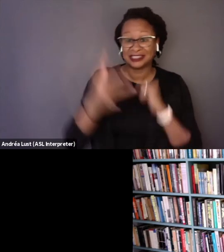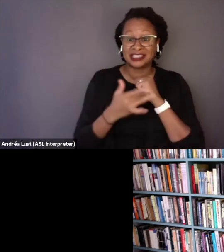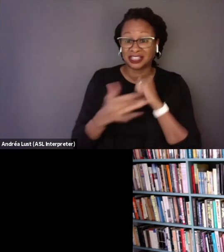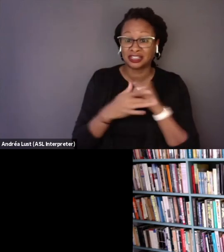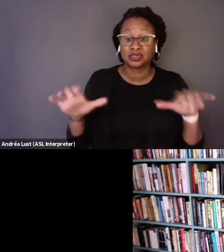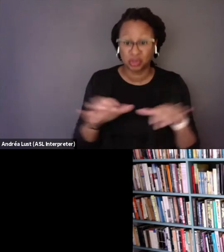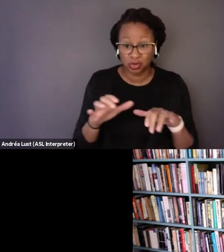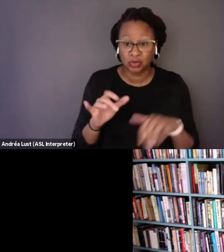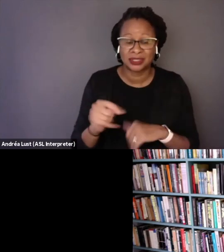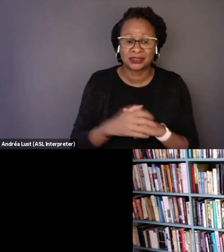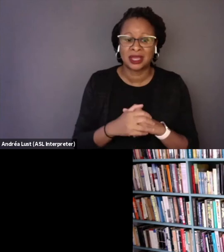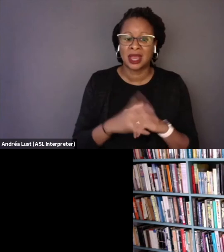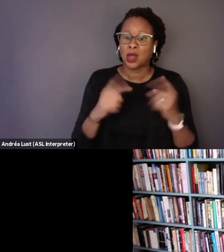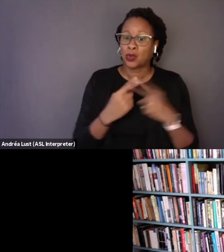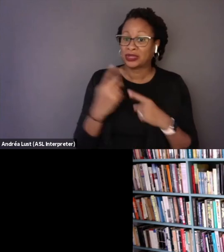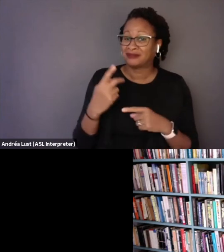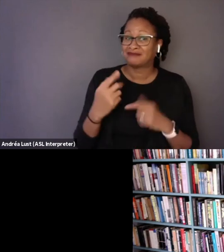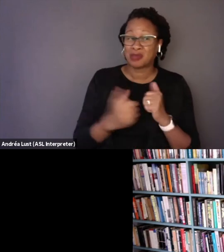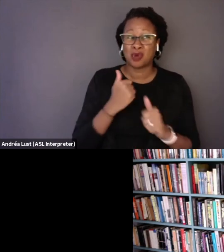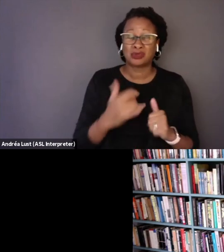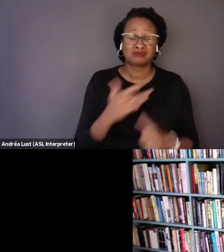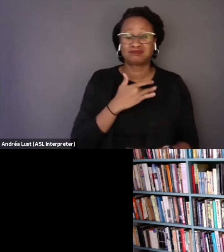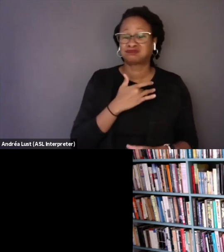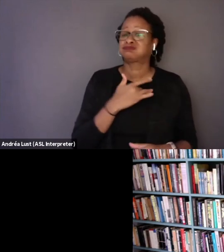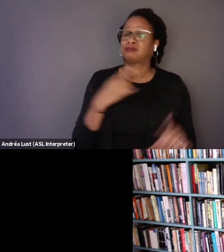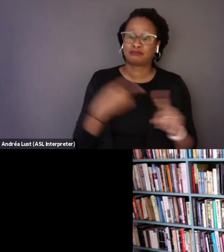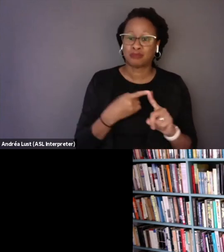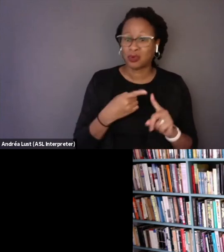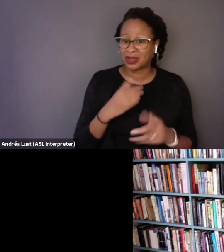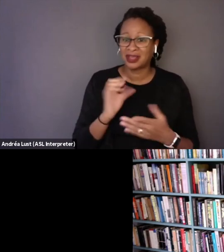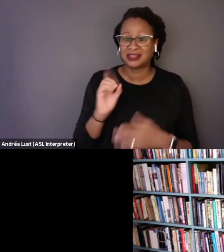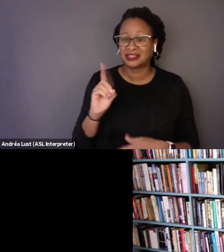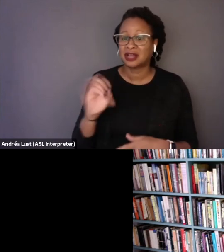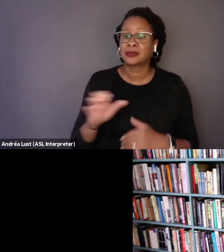is when you see him as an older man on the boat, talking with these two kids who say,